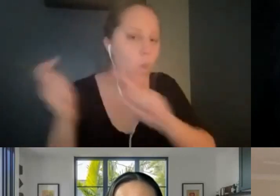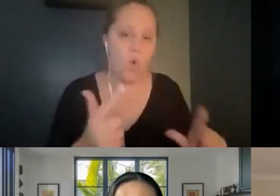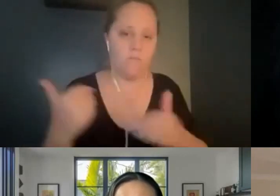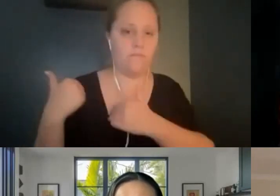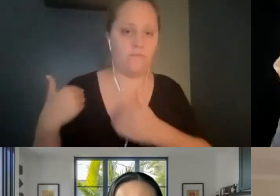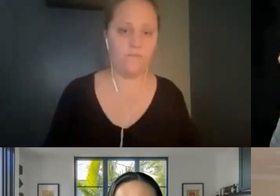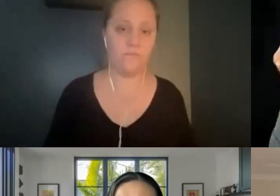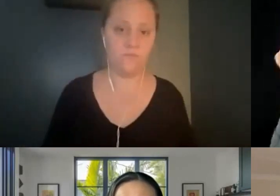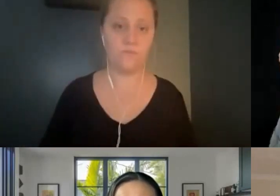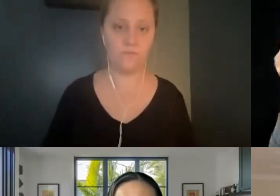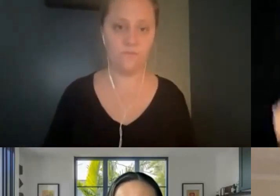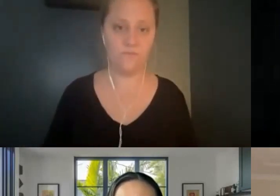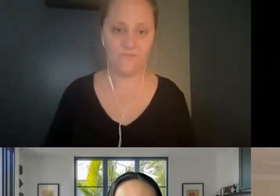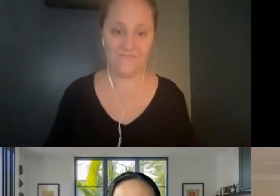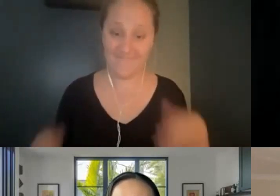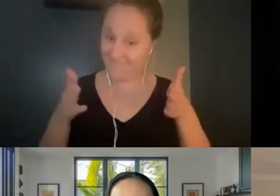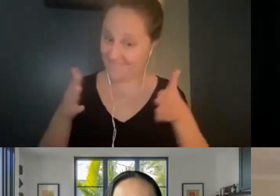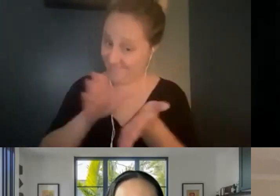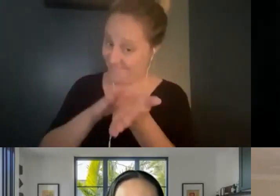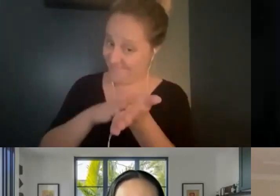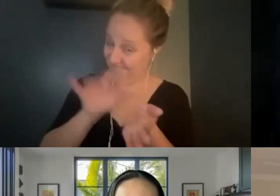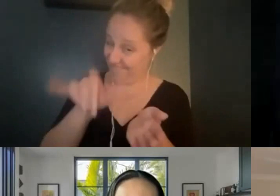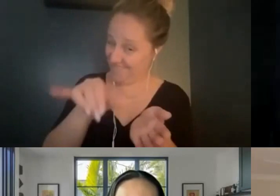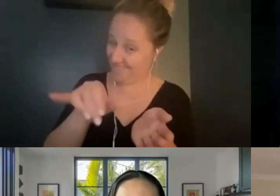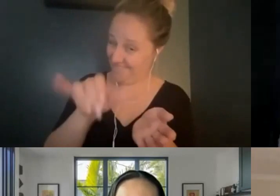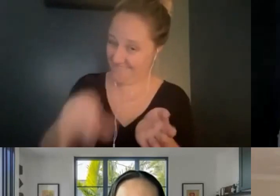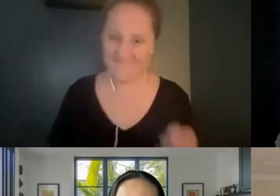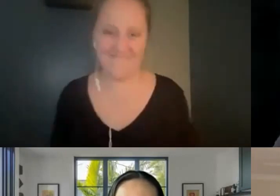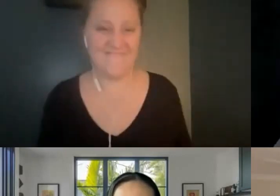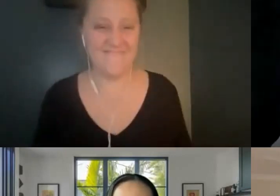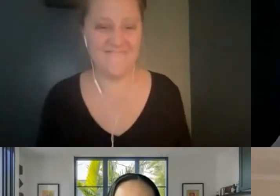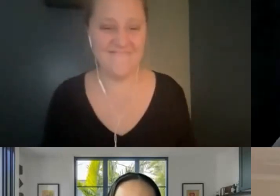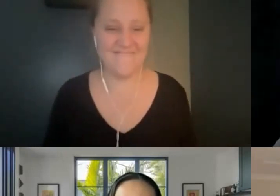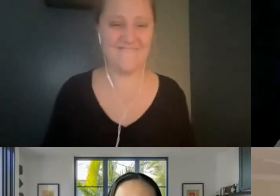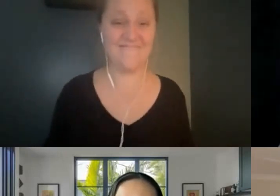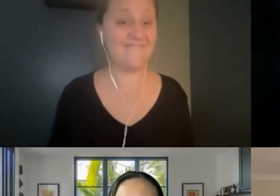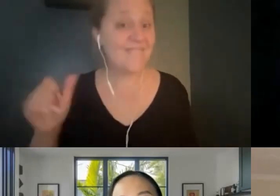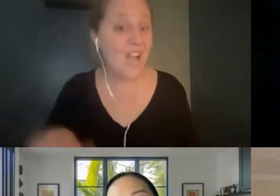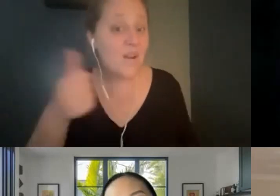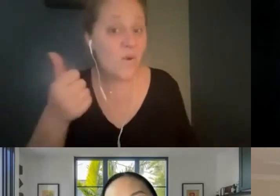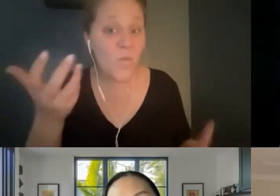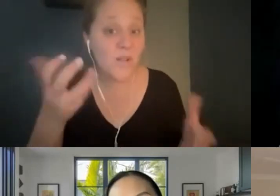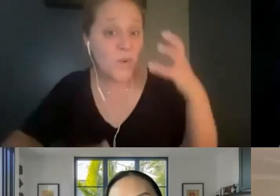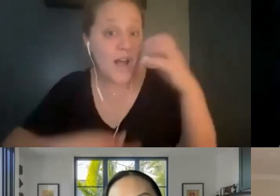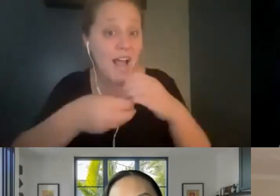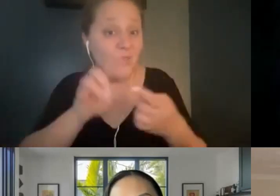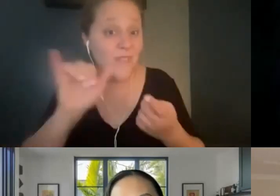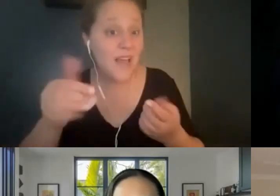Beth: With that does anybody else want to add anything to that before we go into our